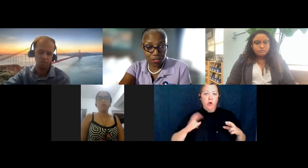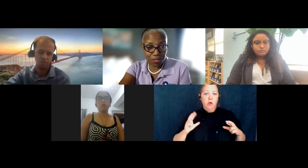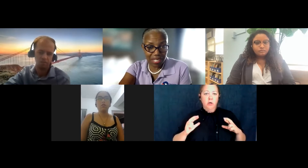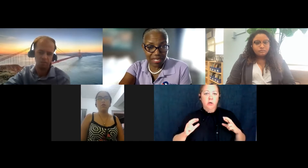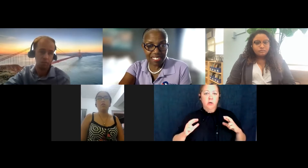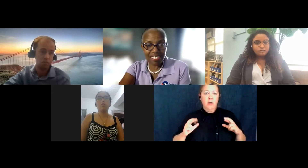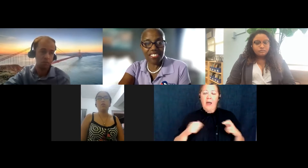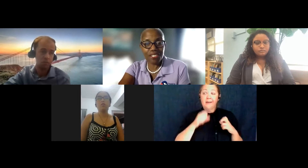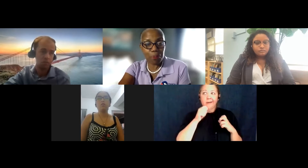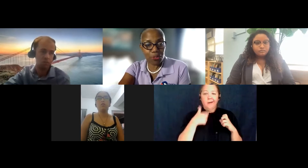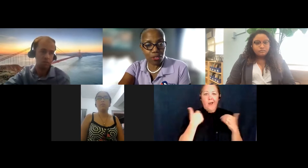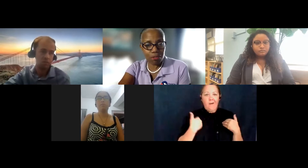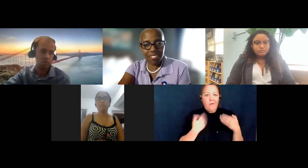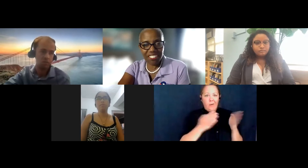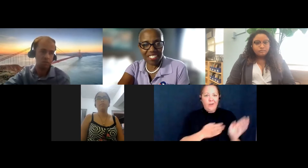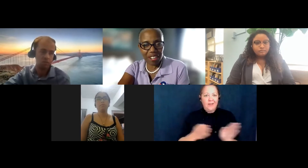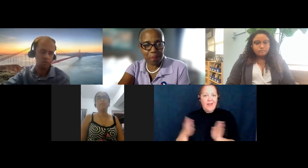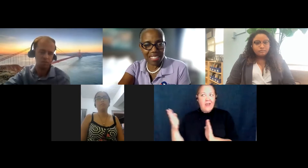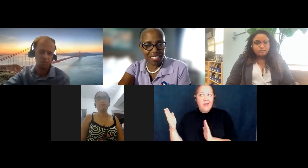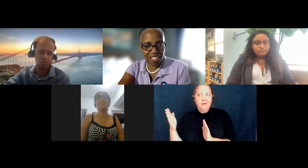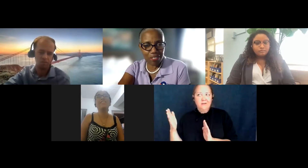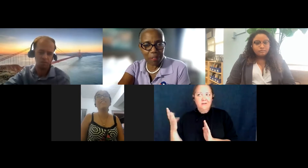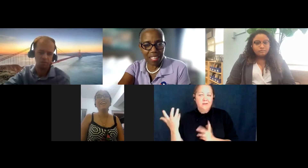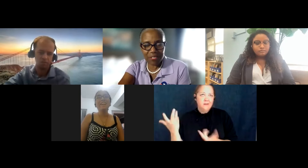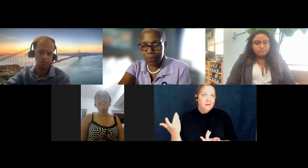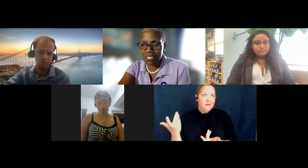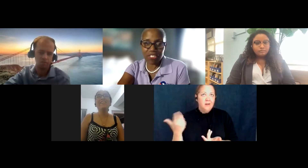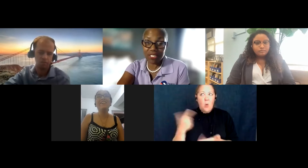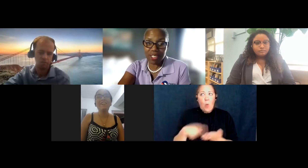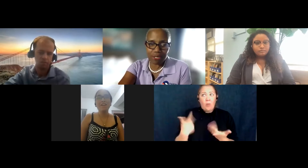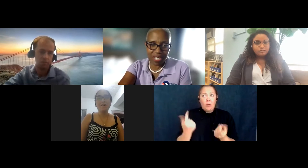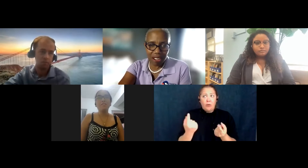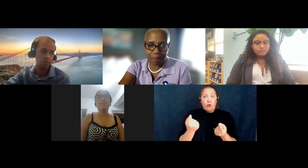as you are supposed to or they recommend you have a plan for which you will do after retirement.